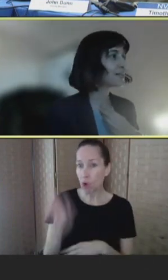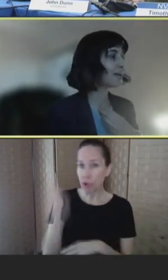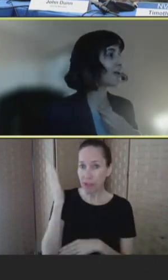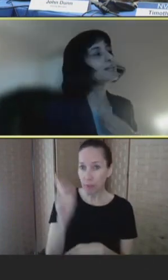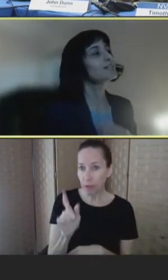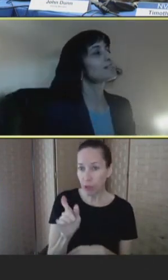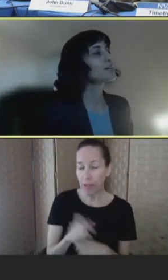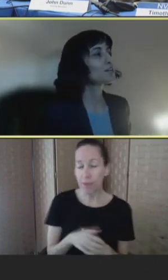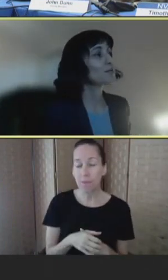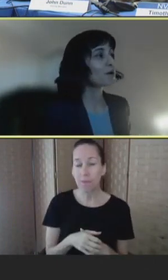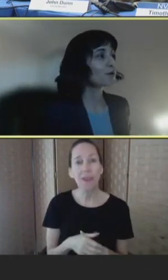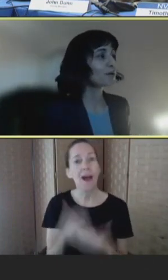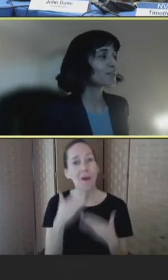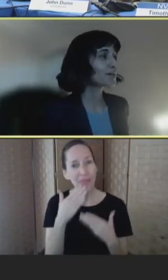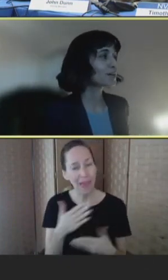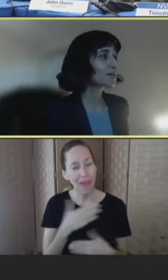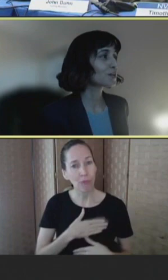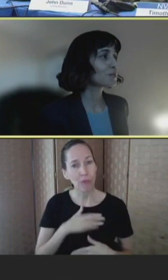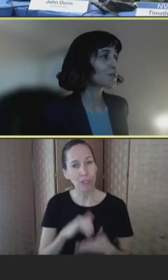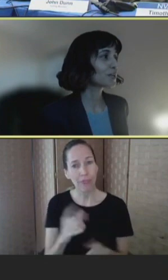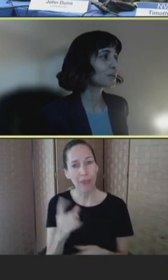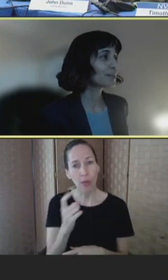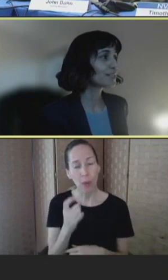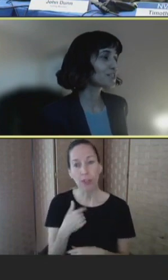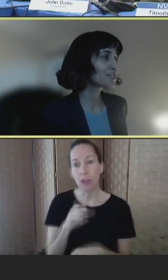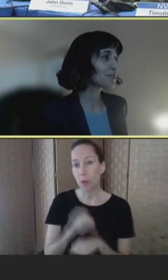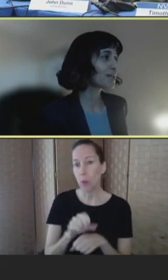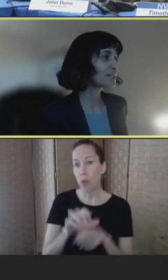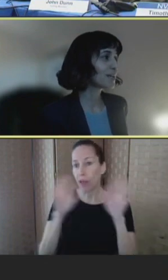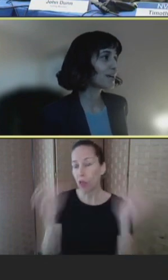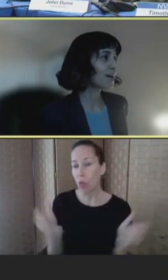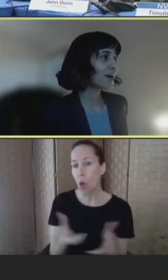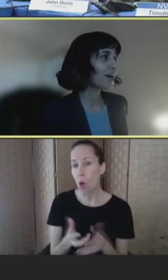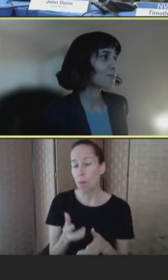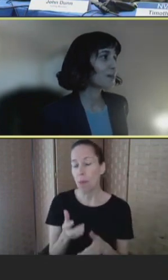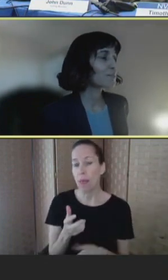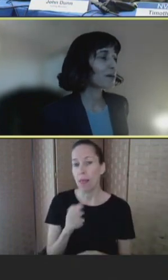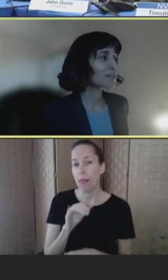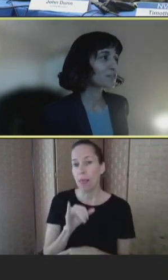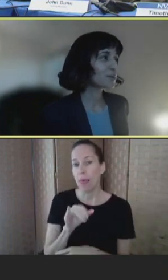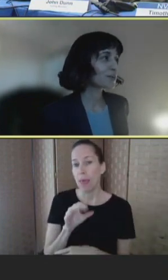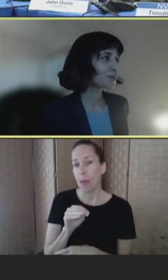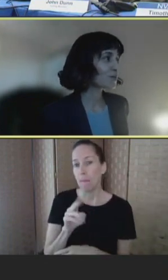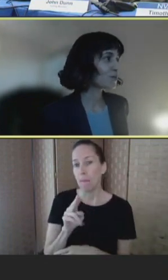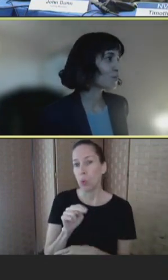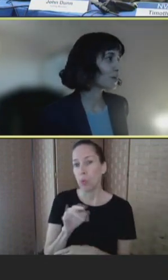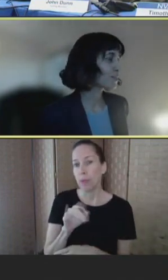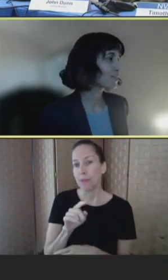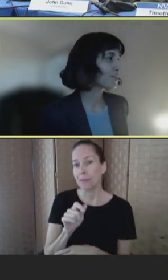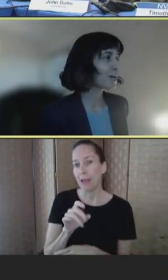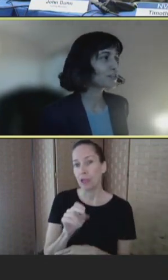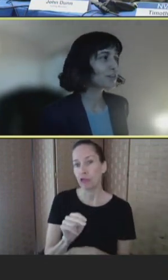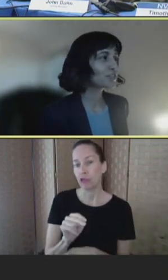And so I work in the global immunization space. I'm not as familiar with the education